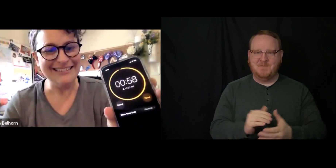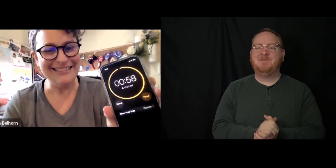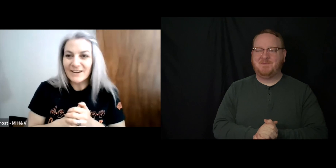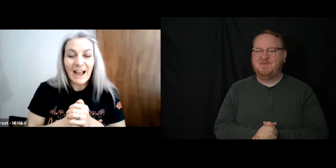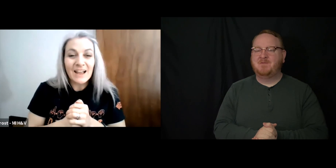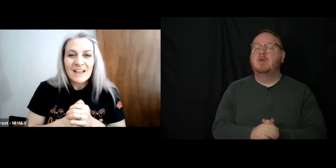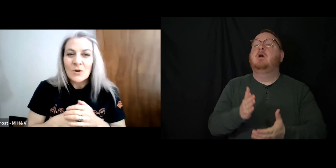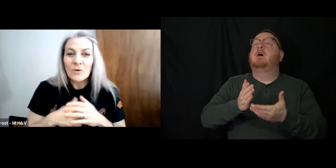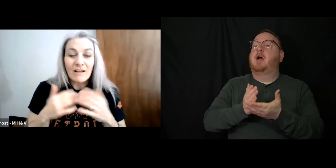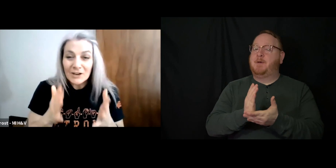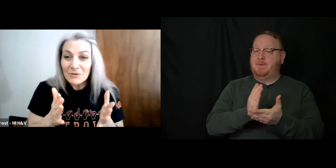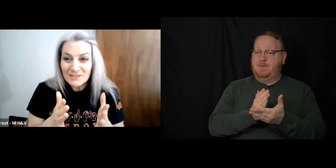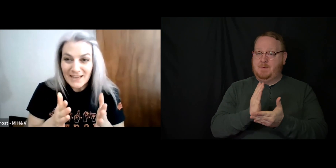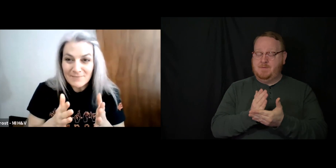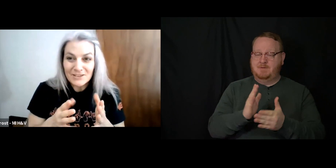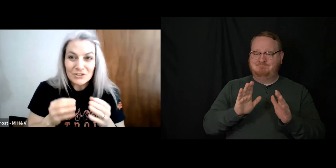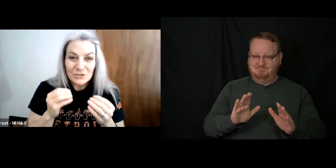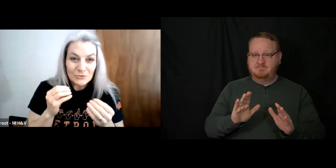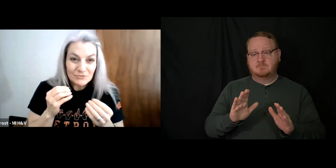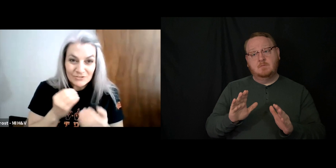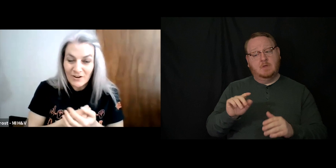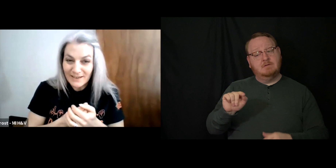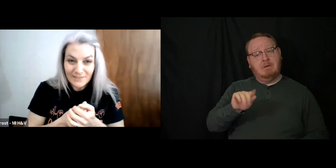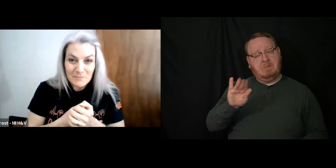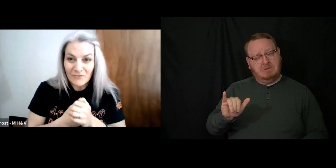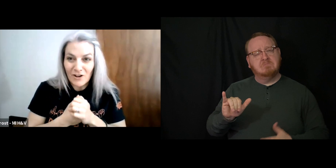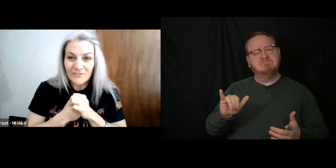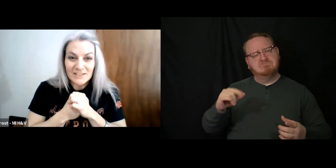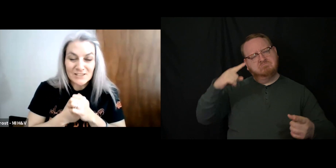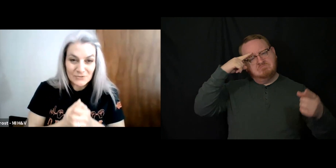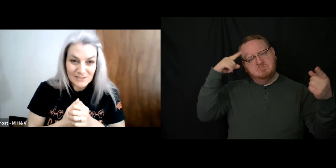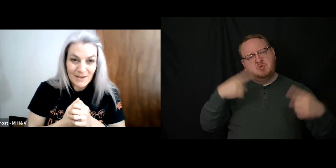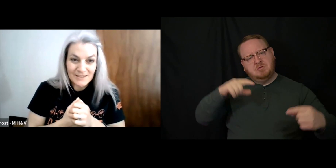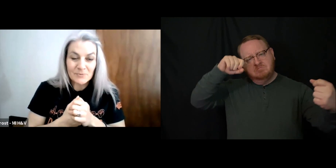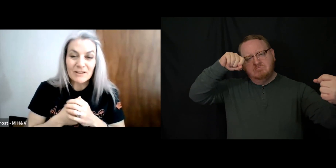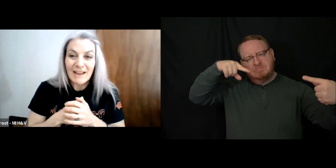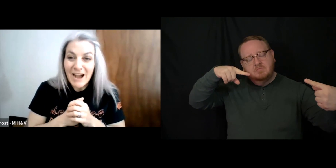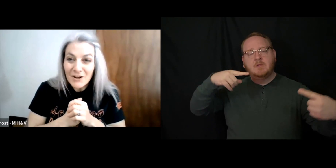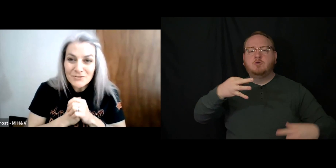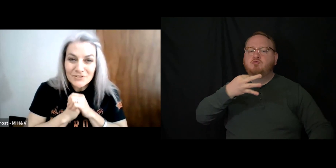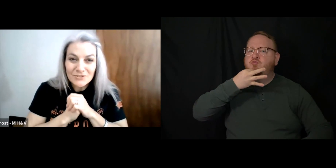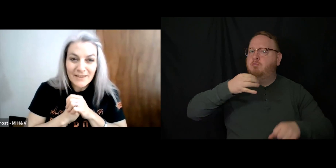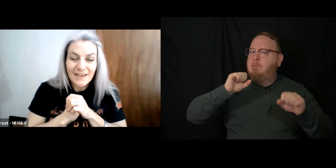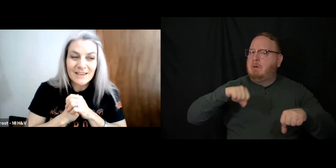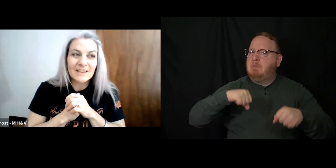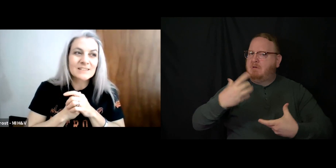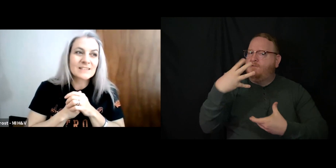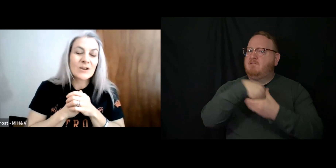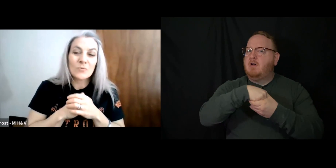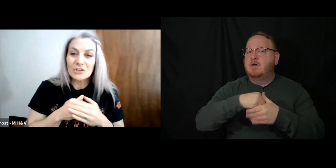Janel Frost: All right. Well I agree with Tabby. You get them involved as soon as possible and how you do that is that when